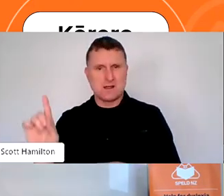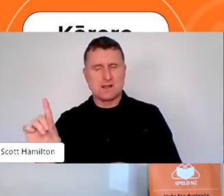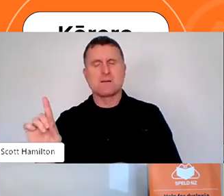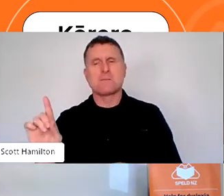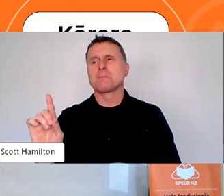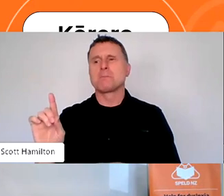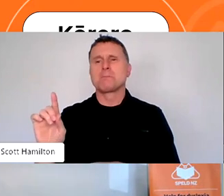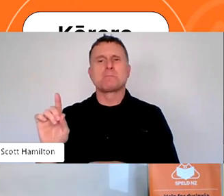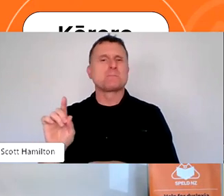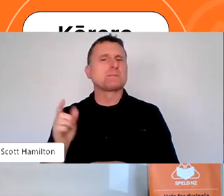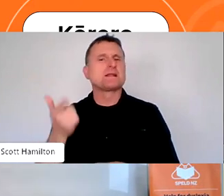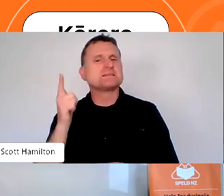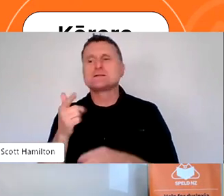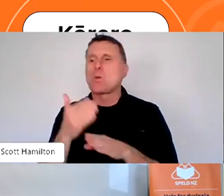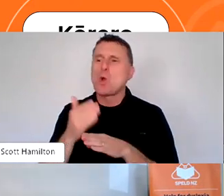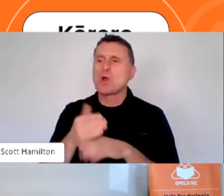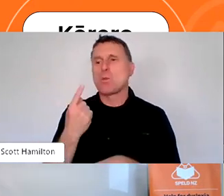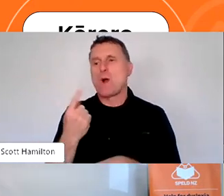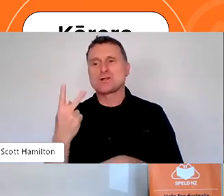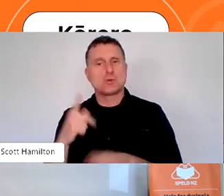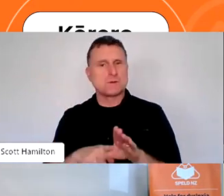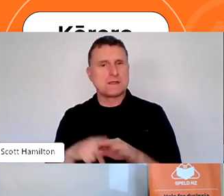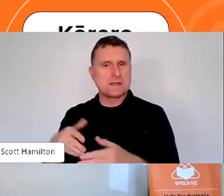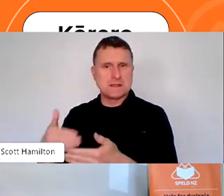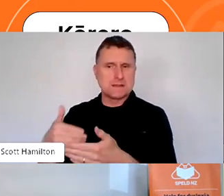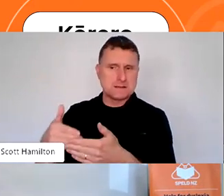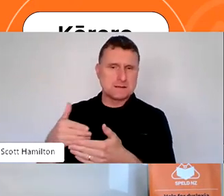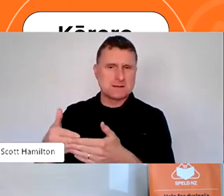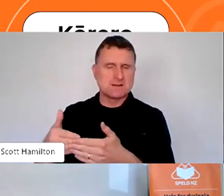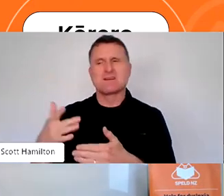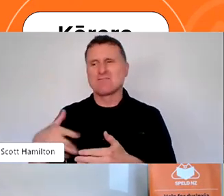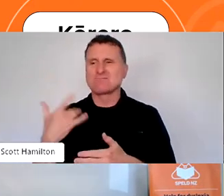two years at this point, they missed quite a bit of practical training